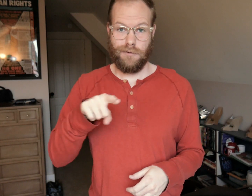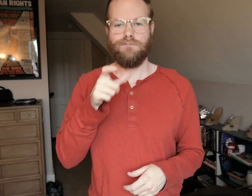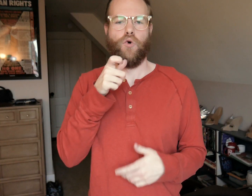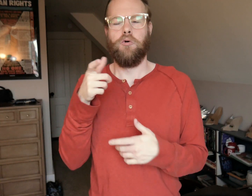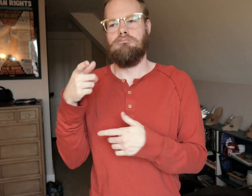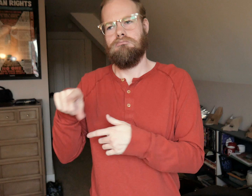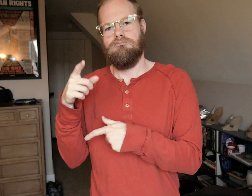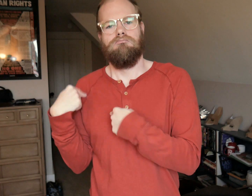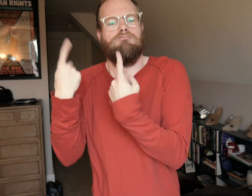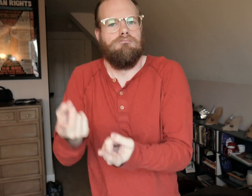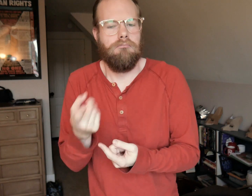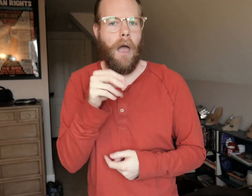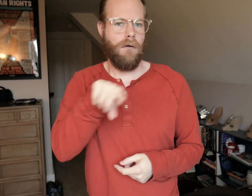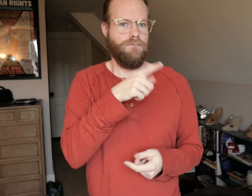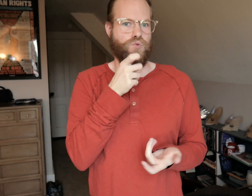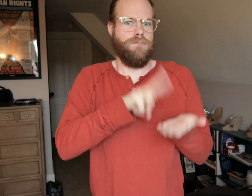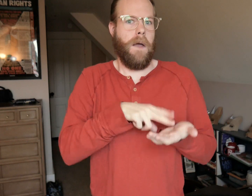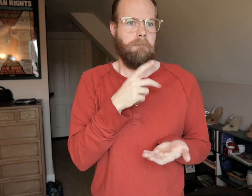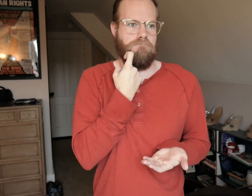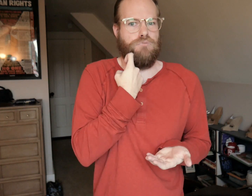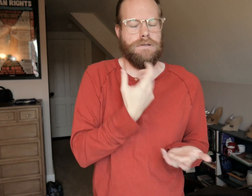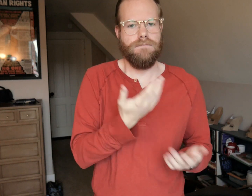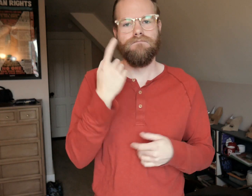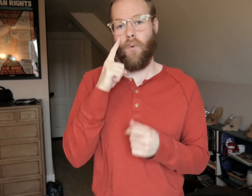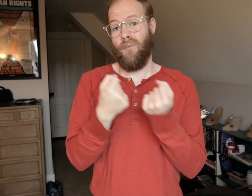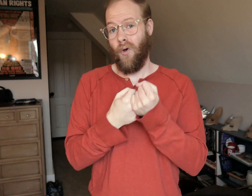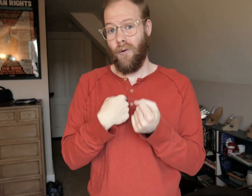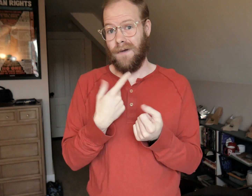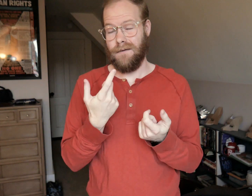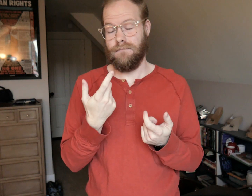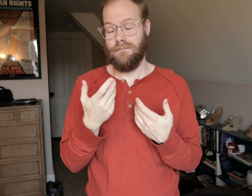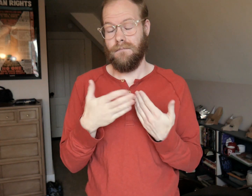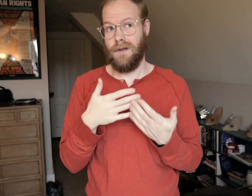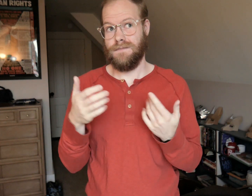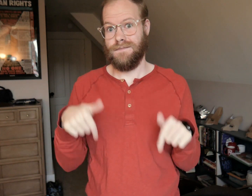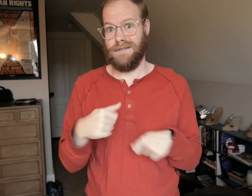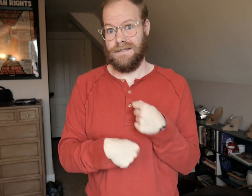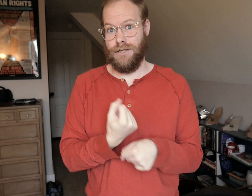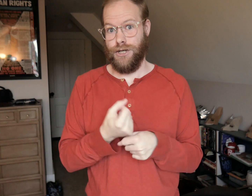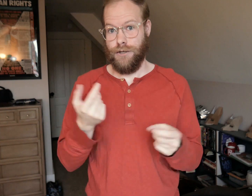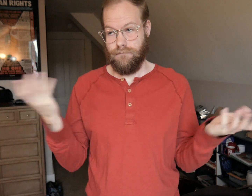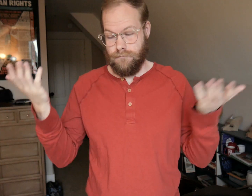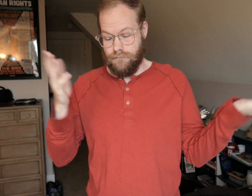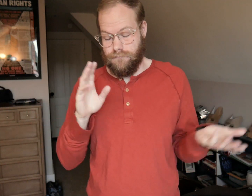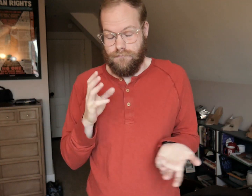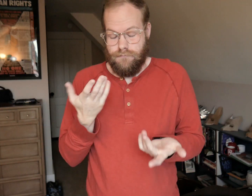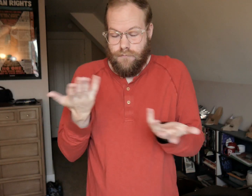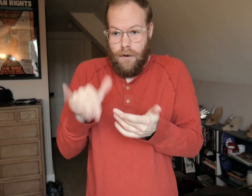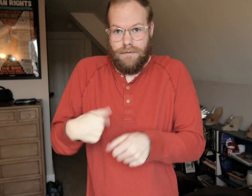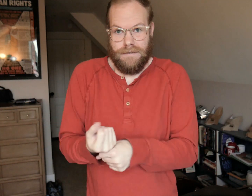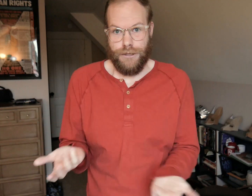those who have been a Patron for a while, and those who signed up recently - for supporting me, despite this year being what it was.